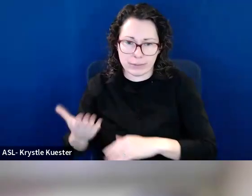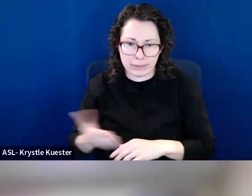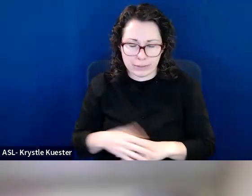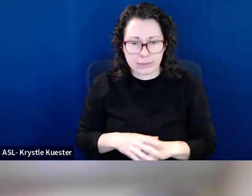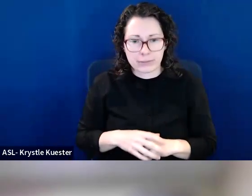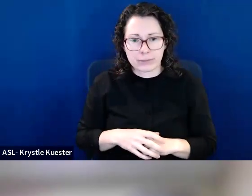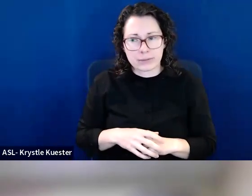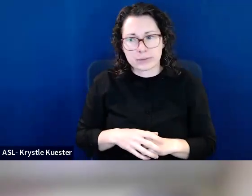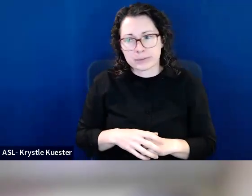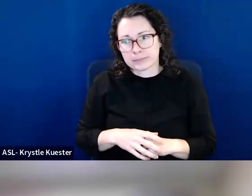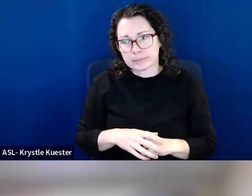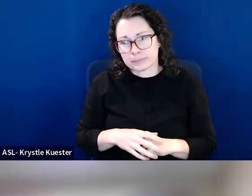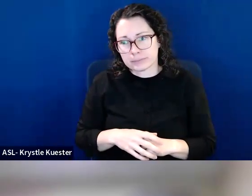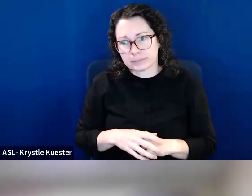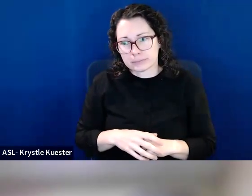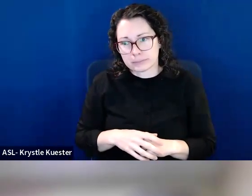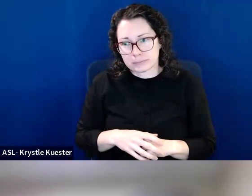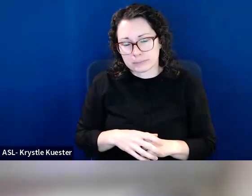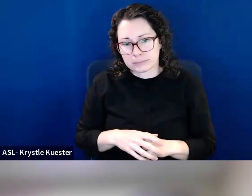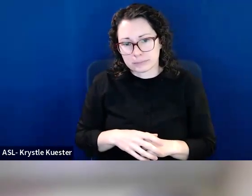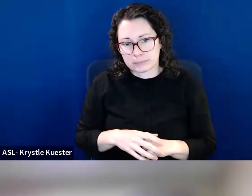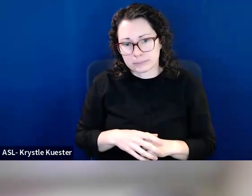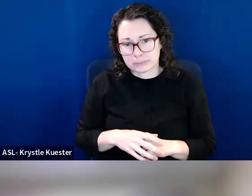People